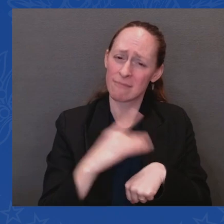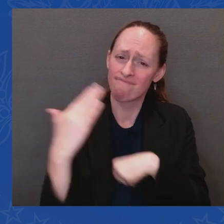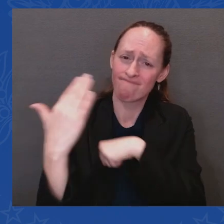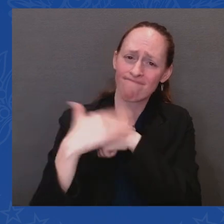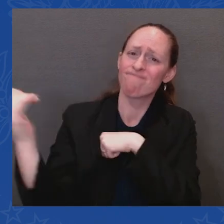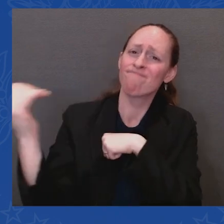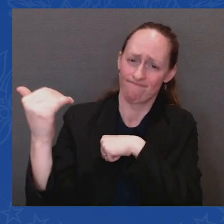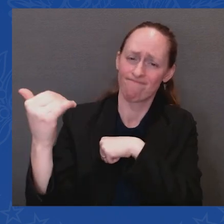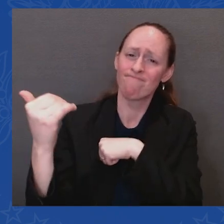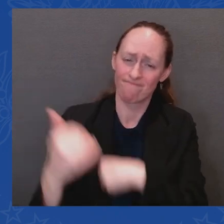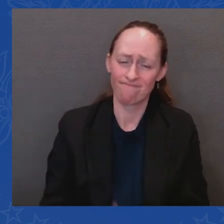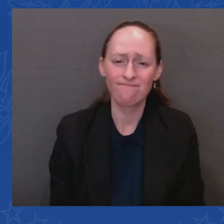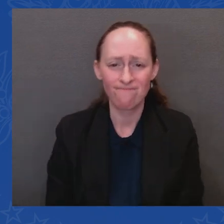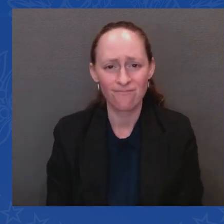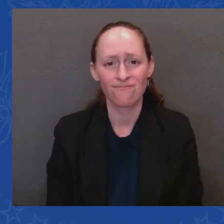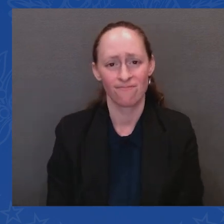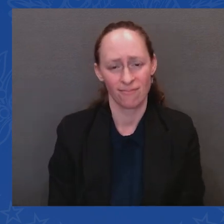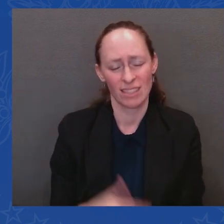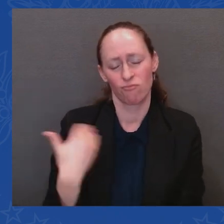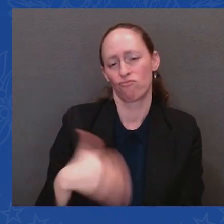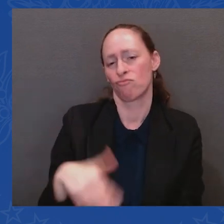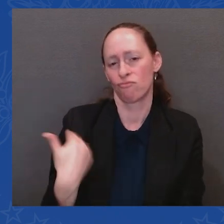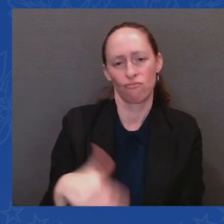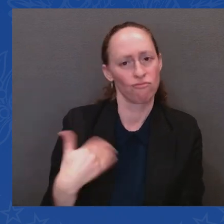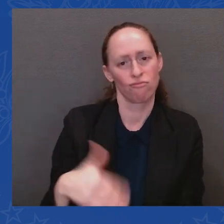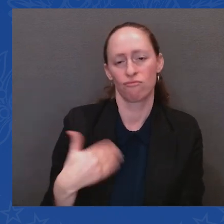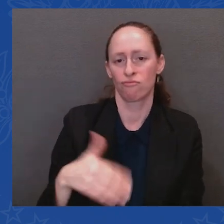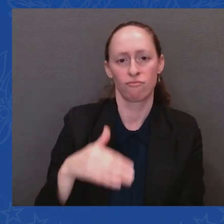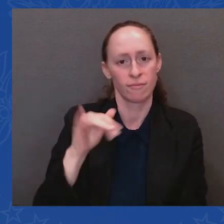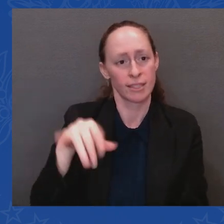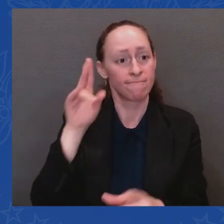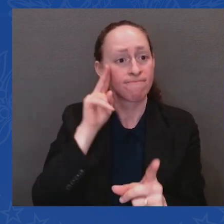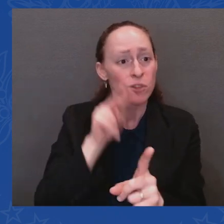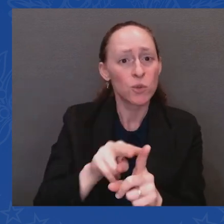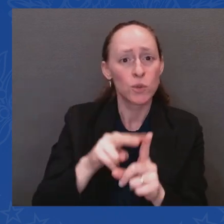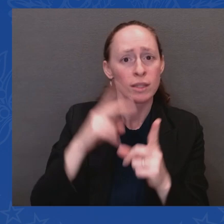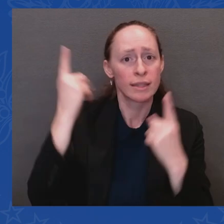That was the code my son lived by and the creed that millions of veterans have followed,